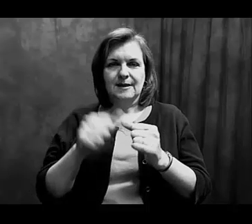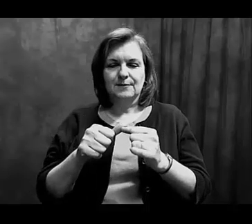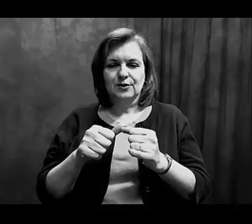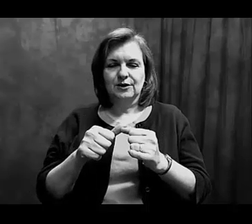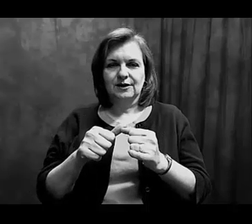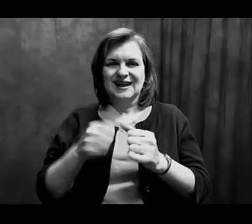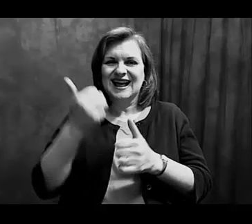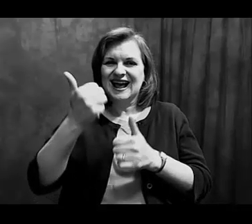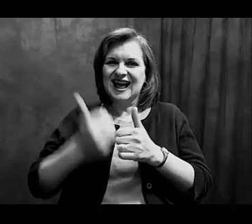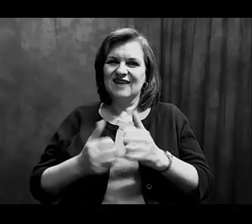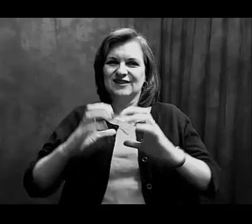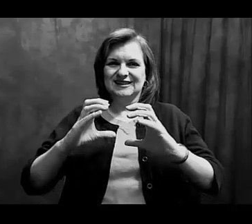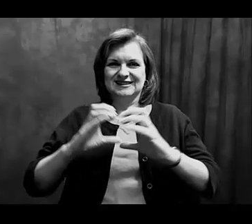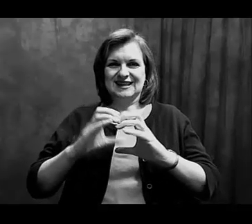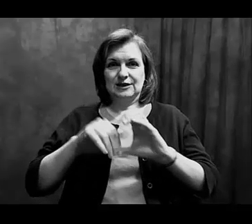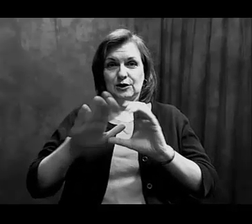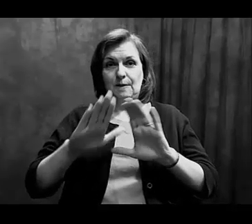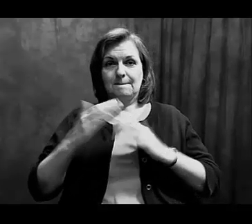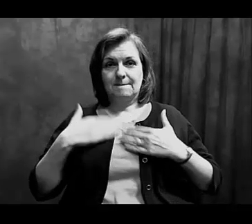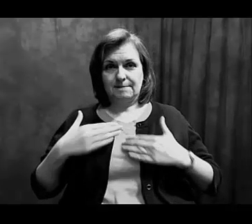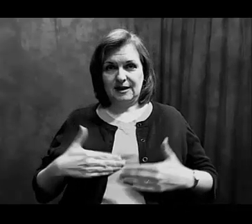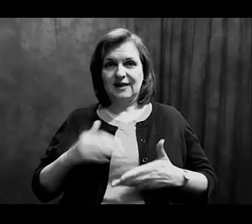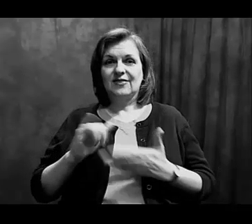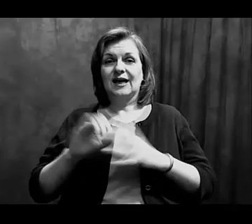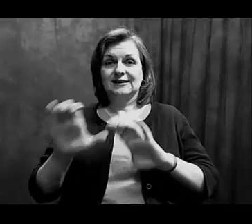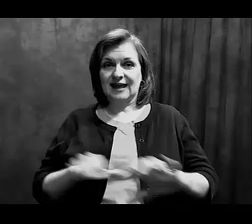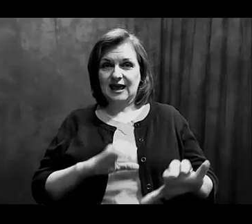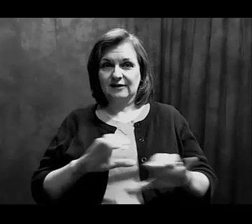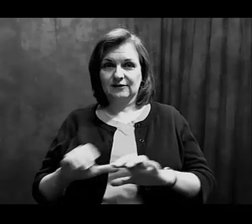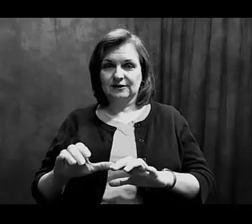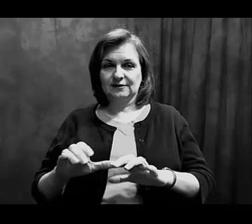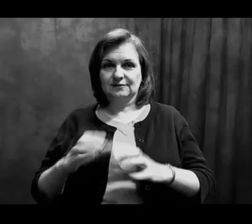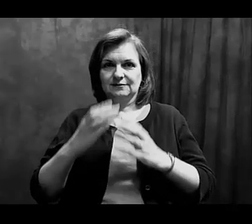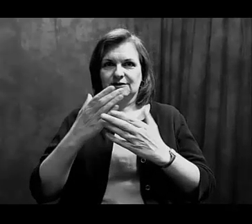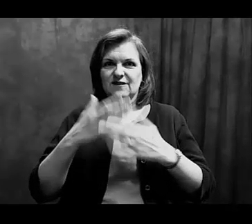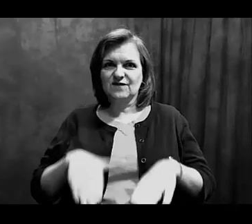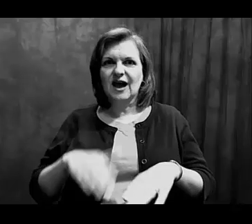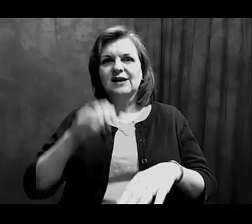every cell in your body that is active is going through this every single day